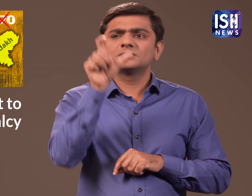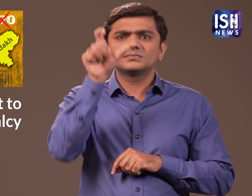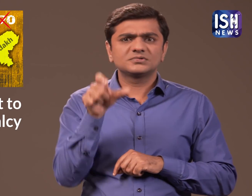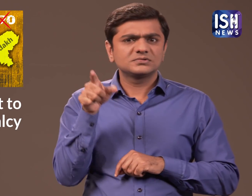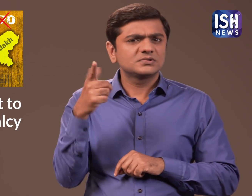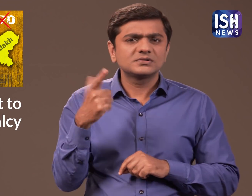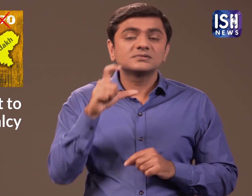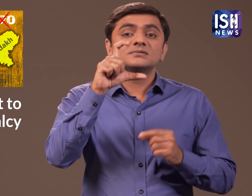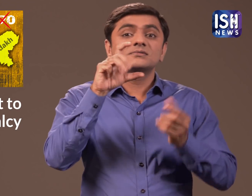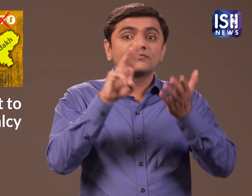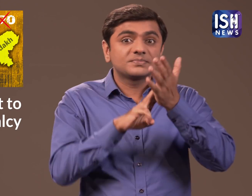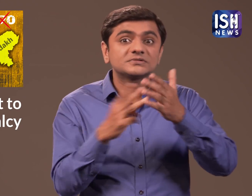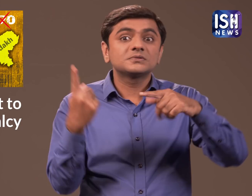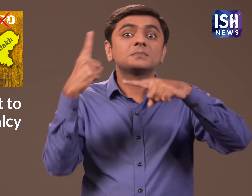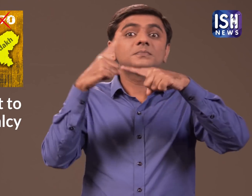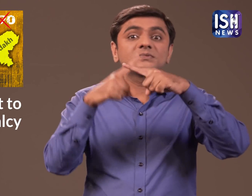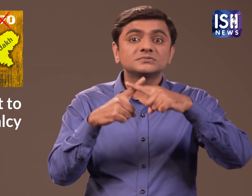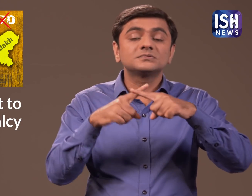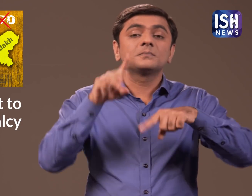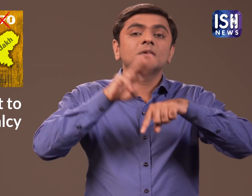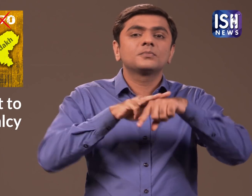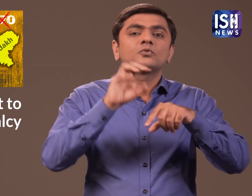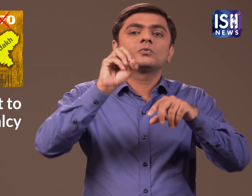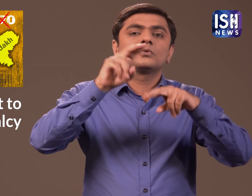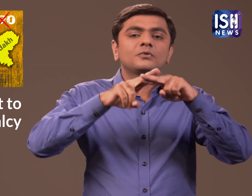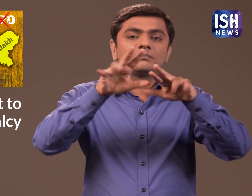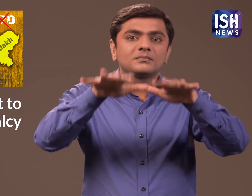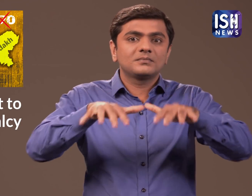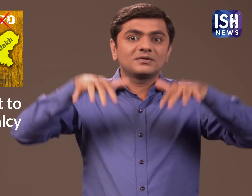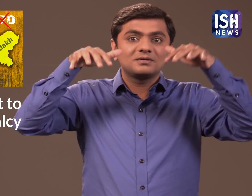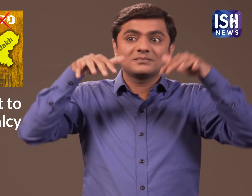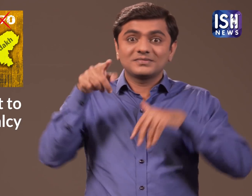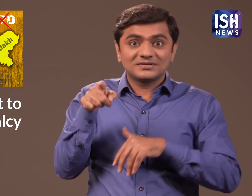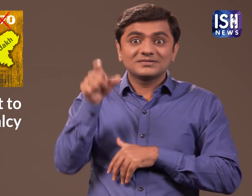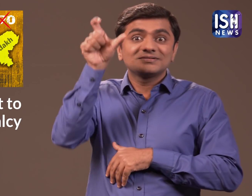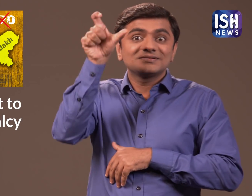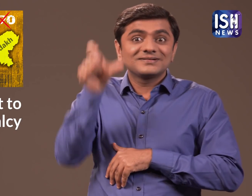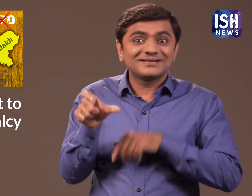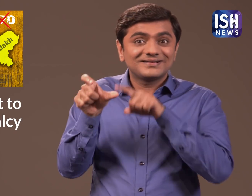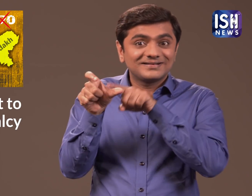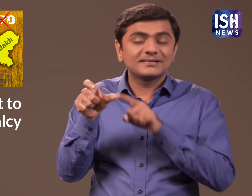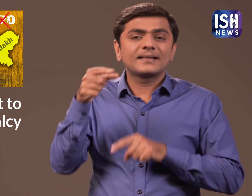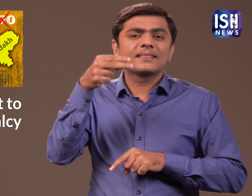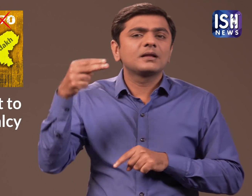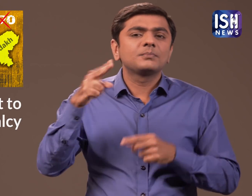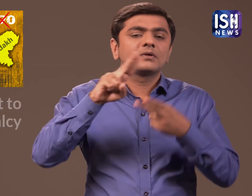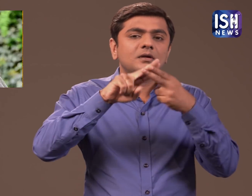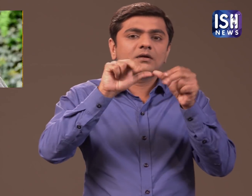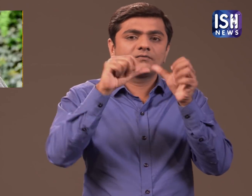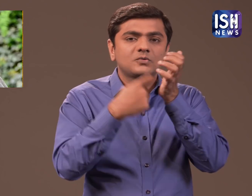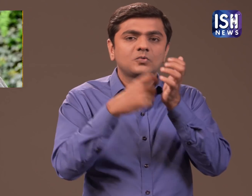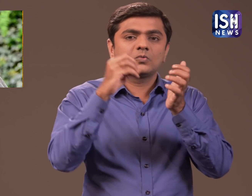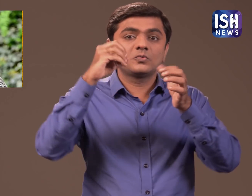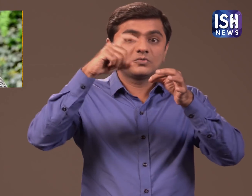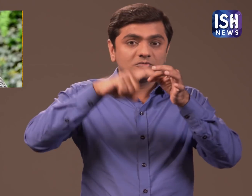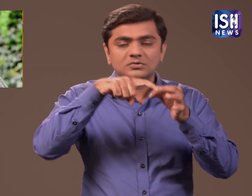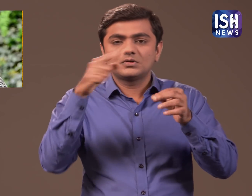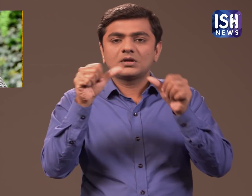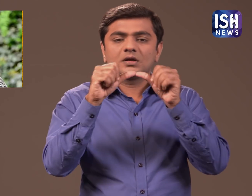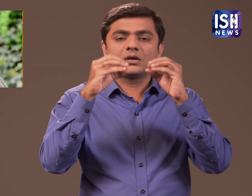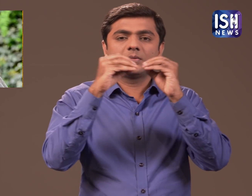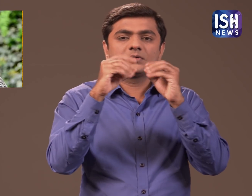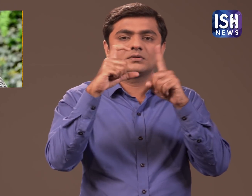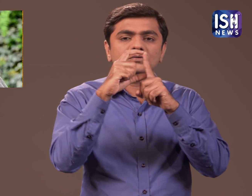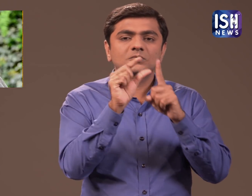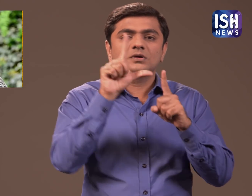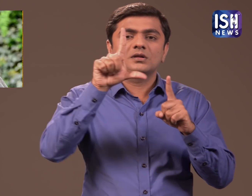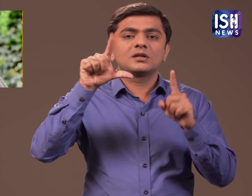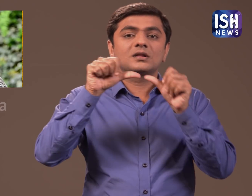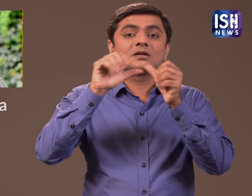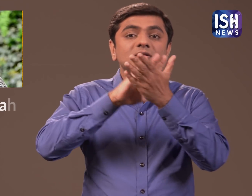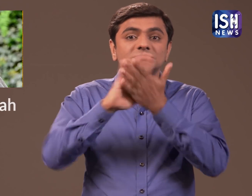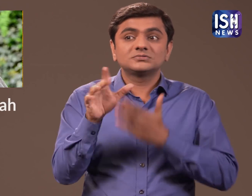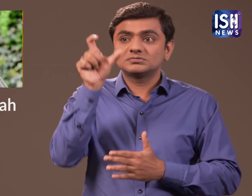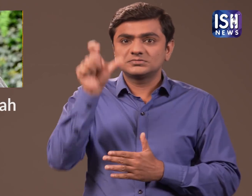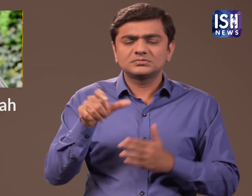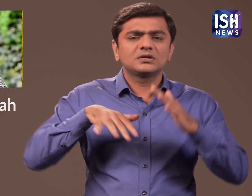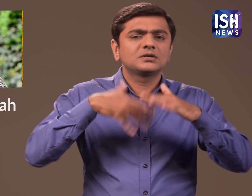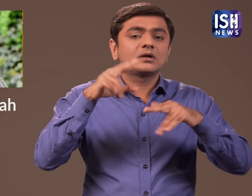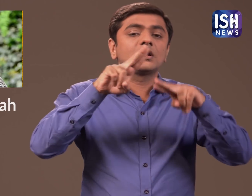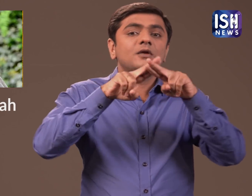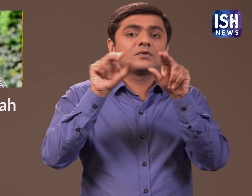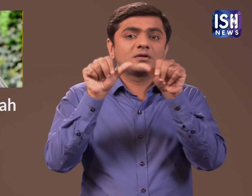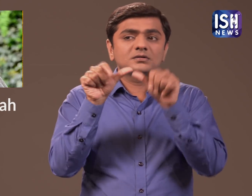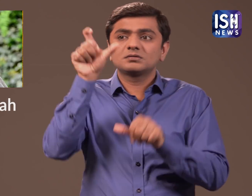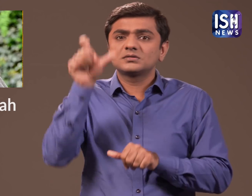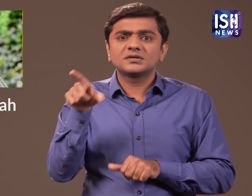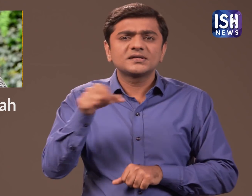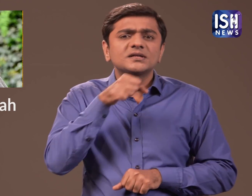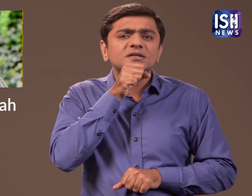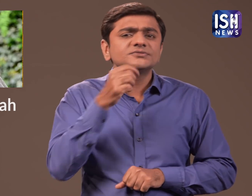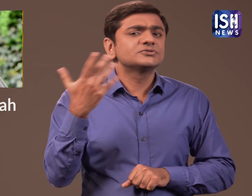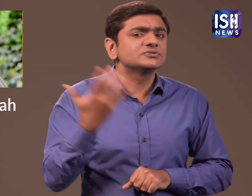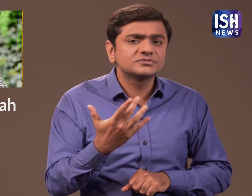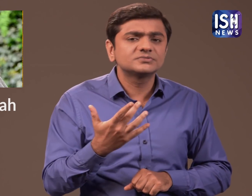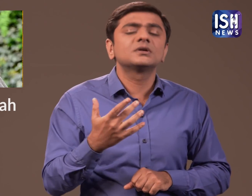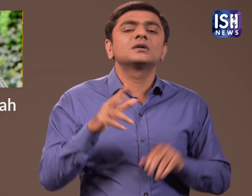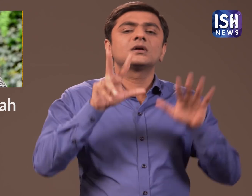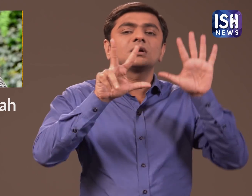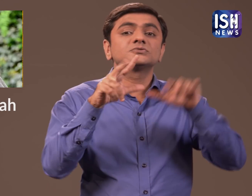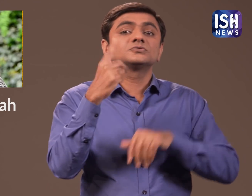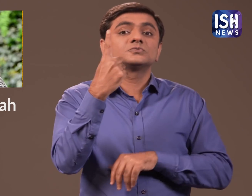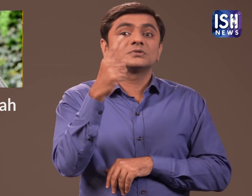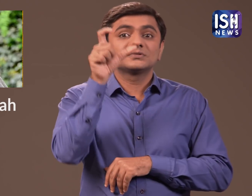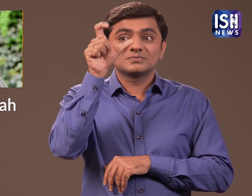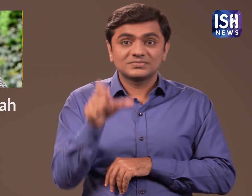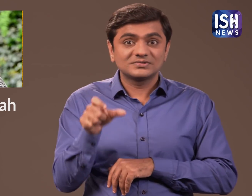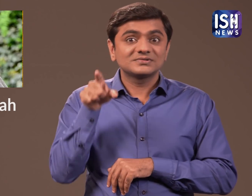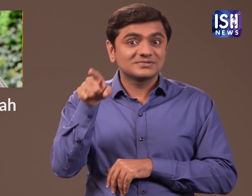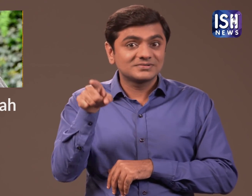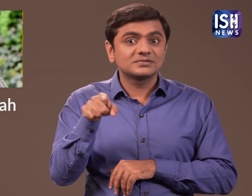Chief Minister and Member of Parliament Farooq Abdullah - Sign Name - who is 81-years-old